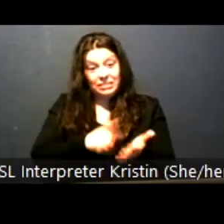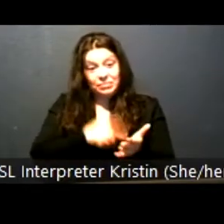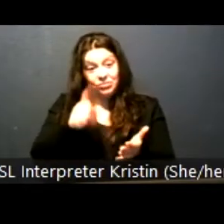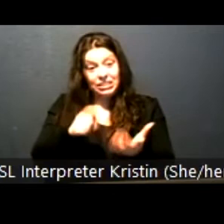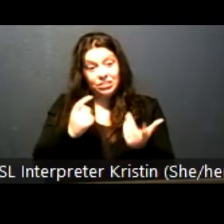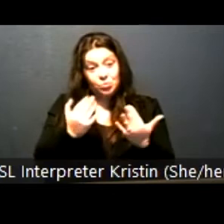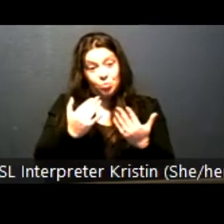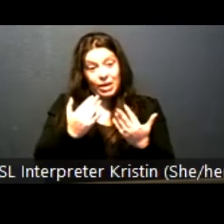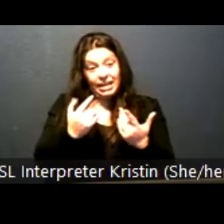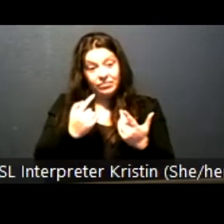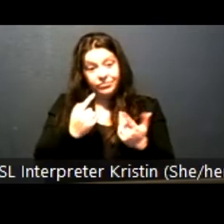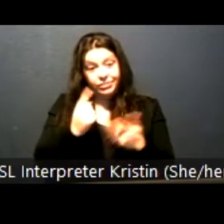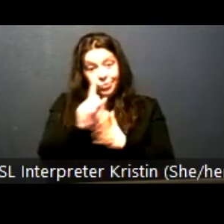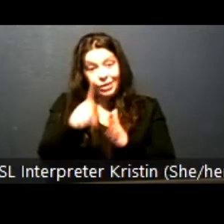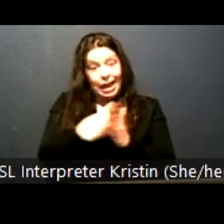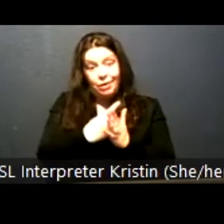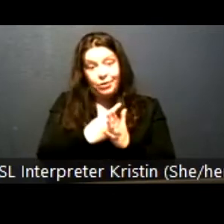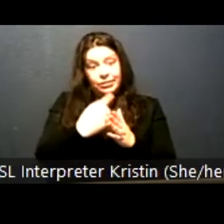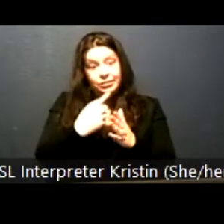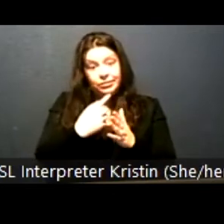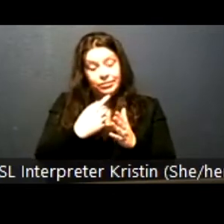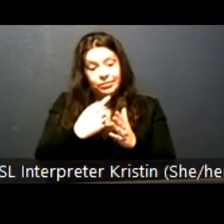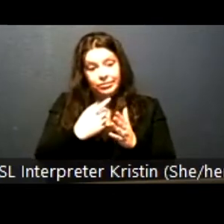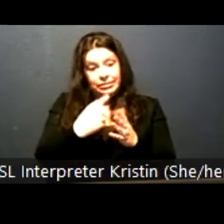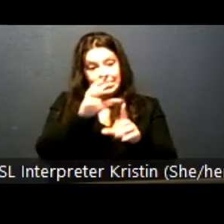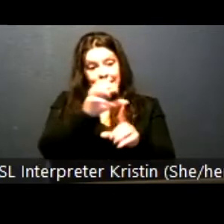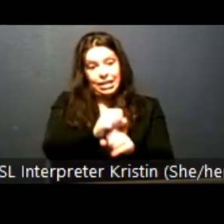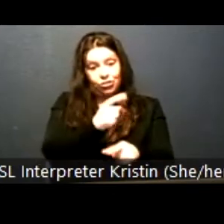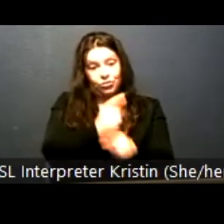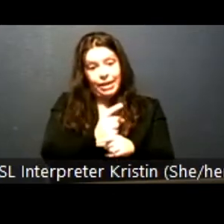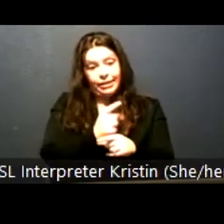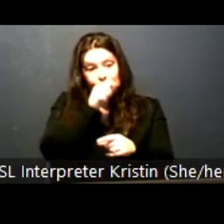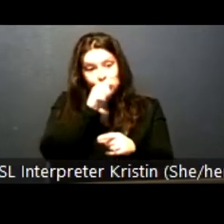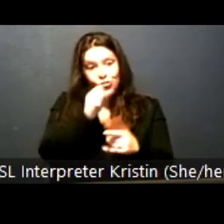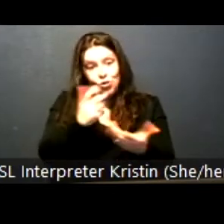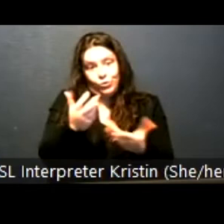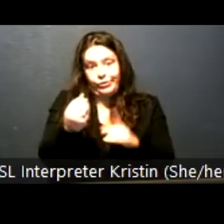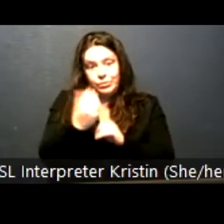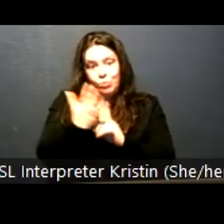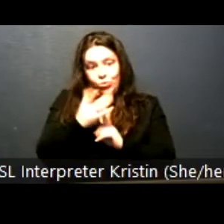that right bird so you're just exposed um during that time and some birds like